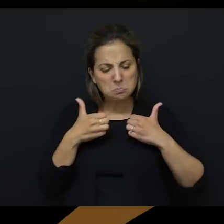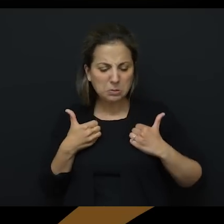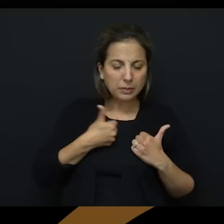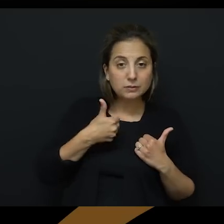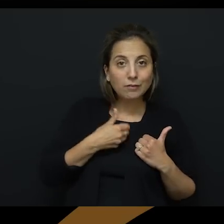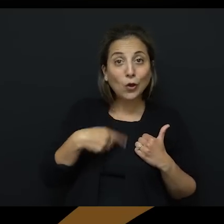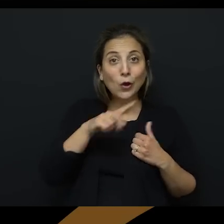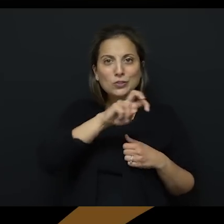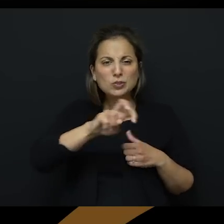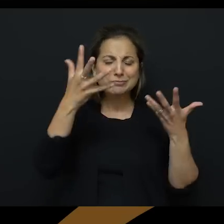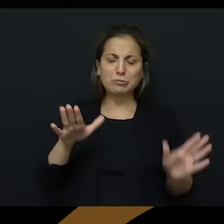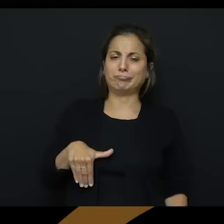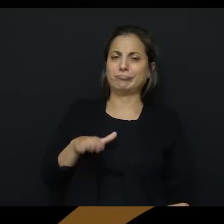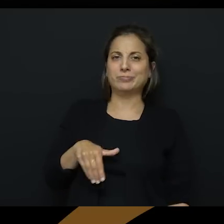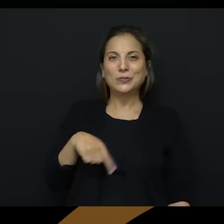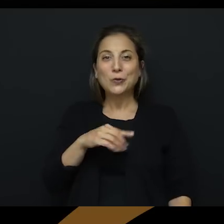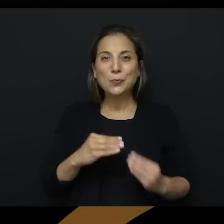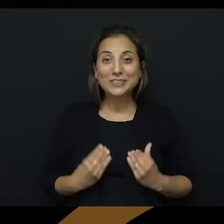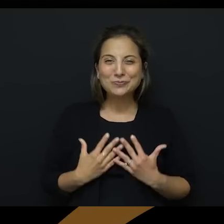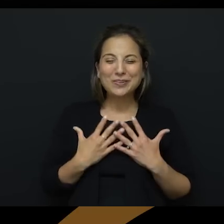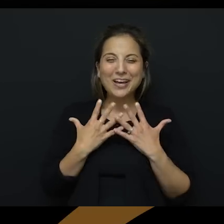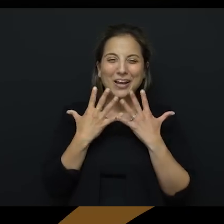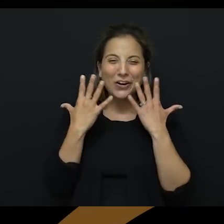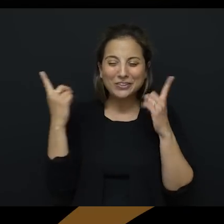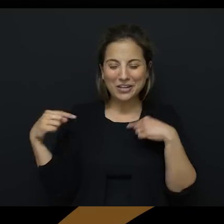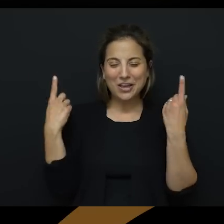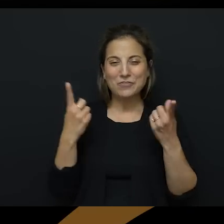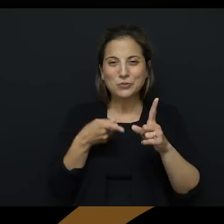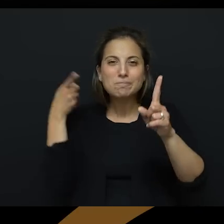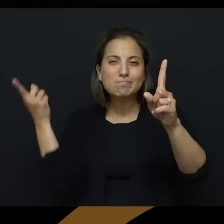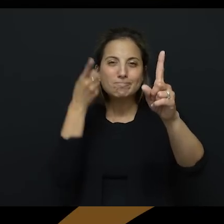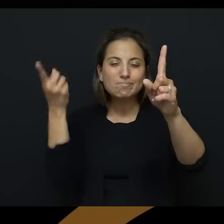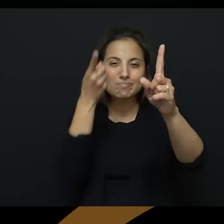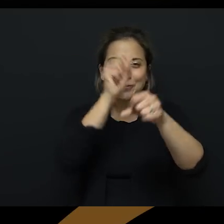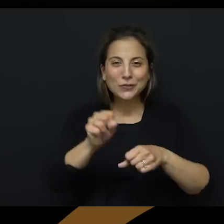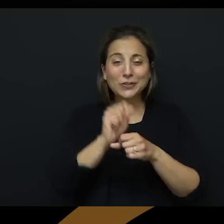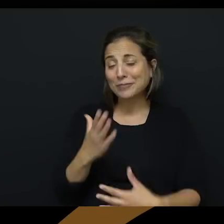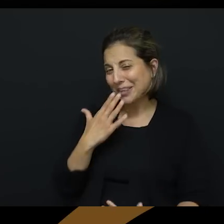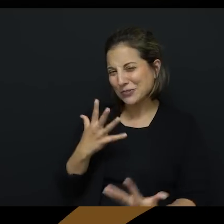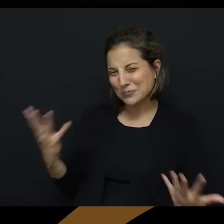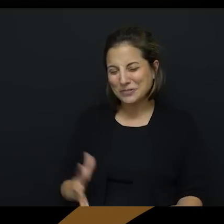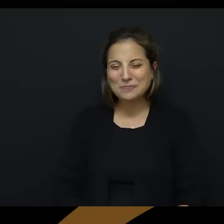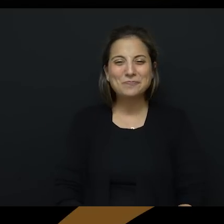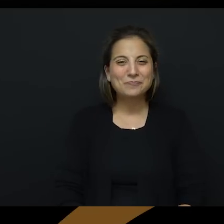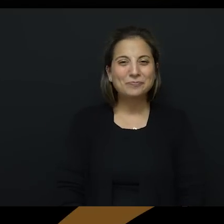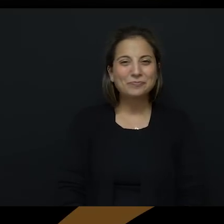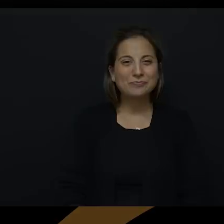Our journey is nowhere near done and we are more inspired than ever to continue our work. Thank you. Thank you so much again.